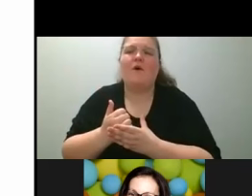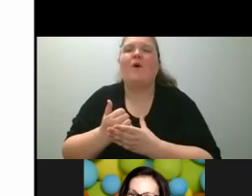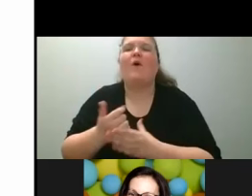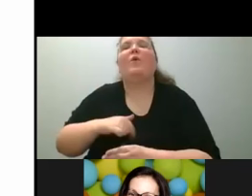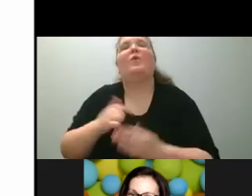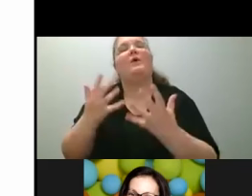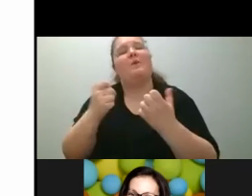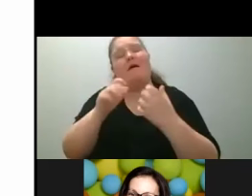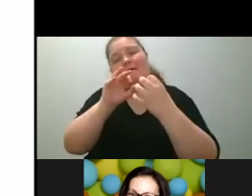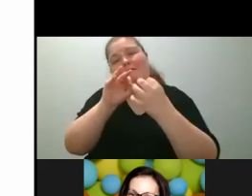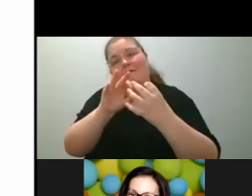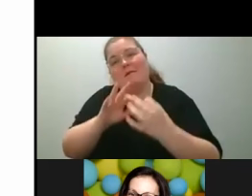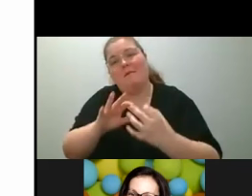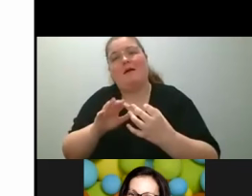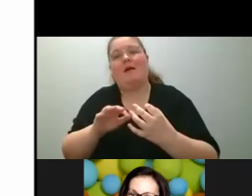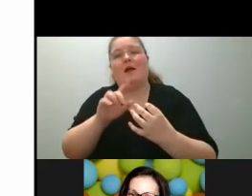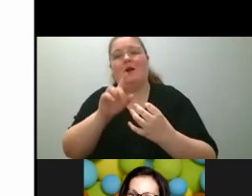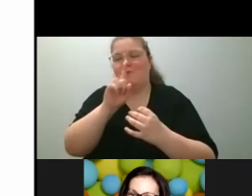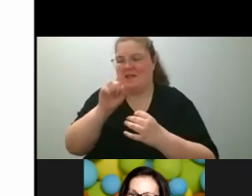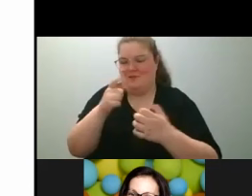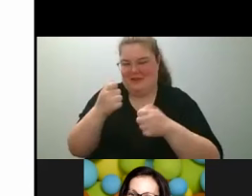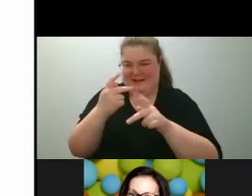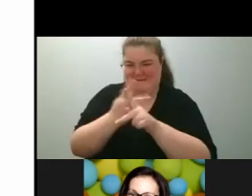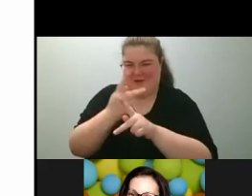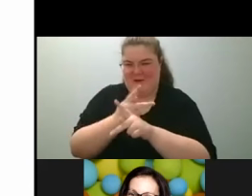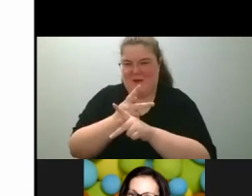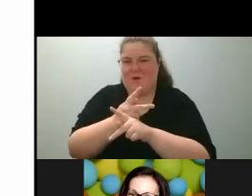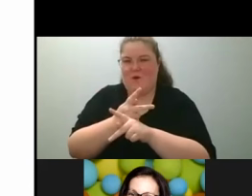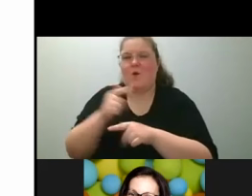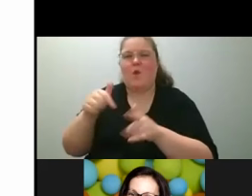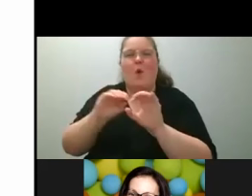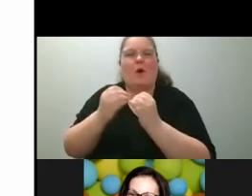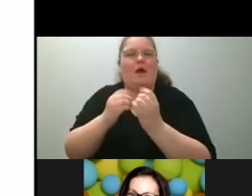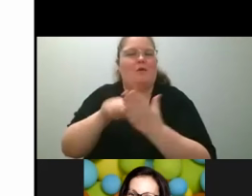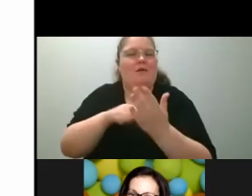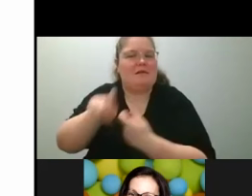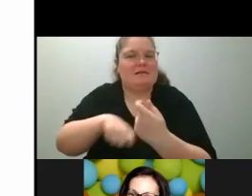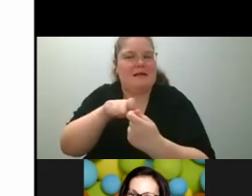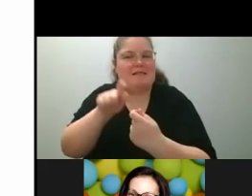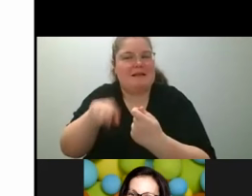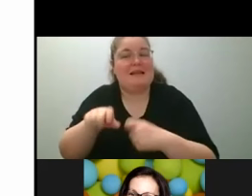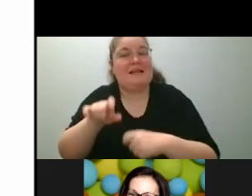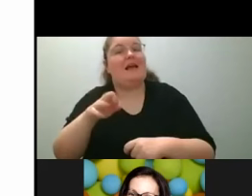and to really build out the feel for your organization's content. When someone reads it in another language,